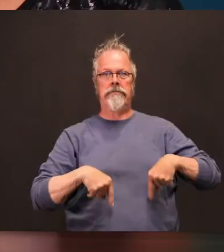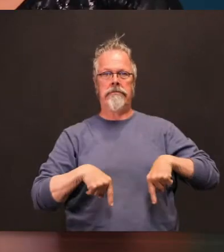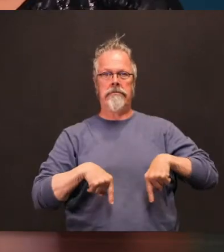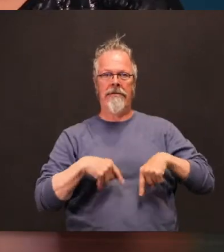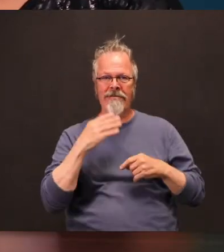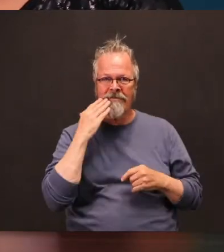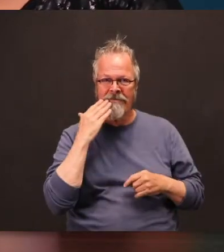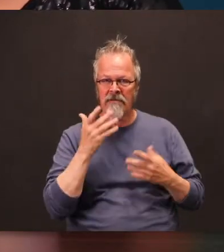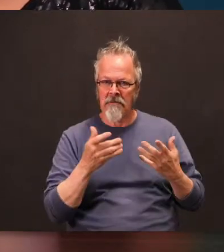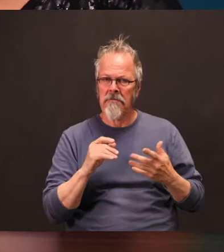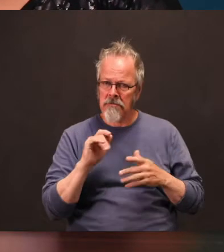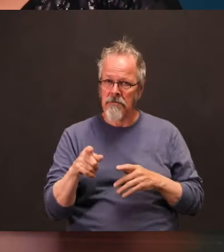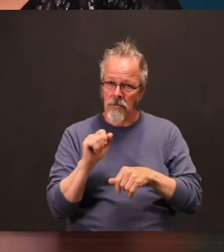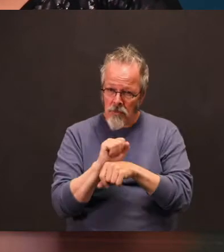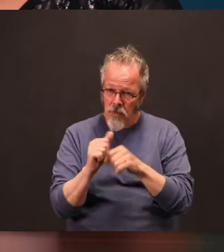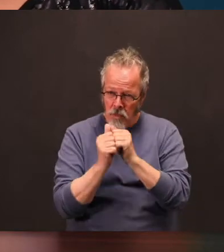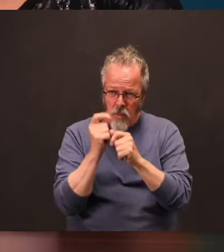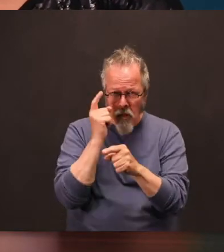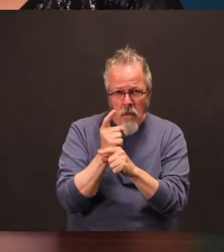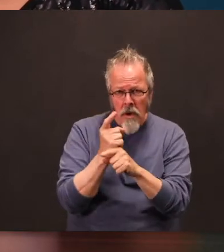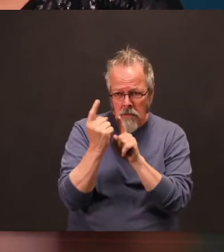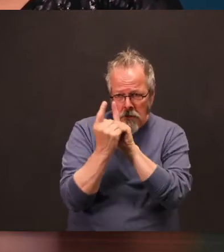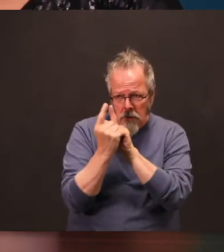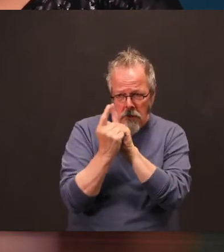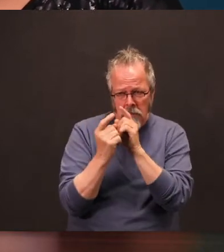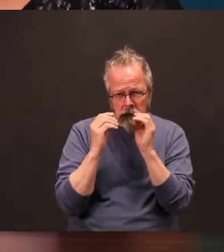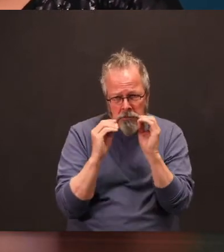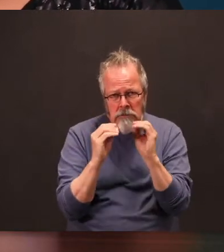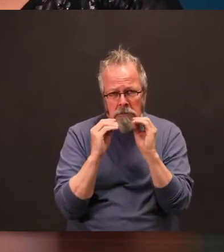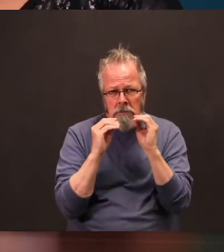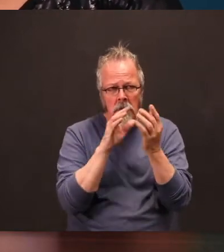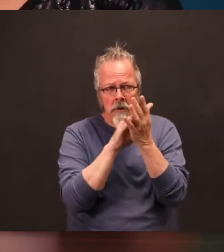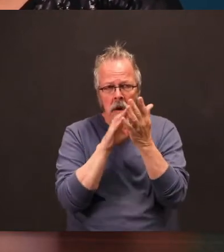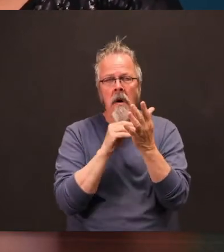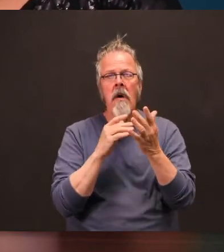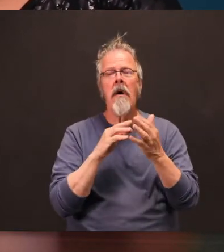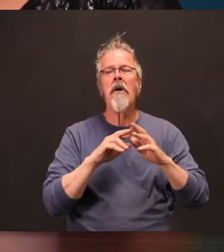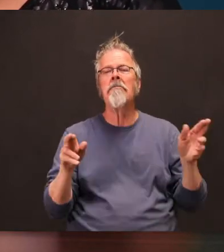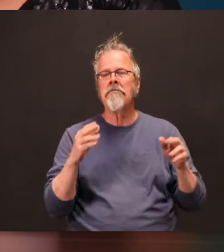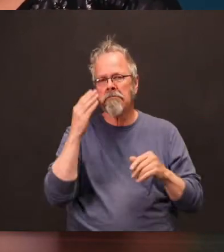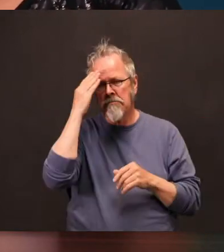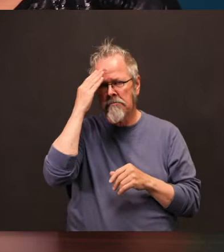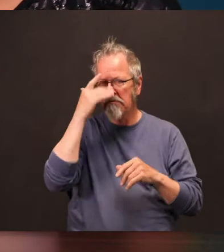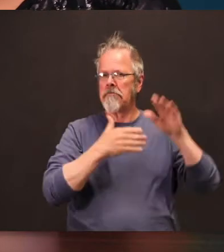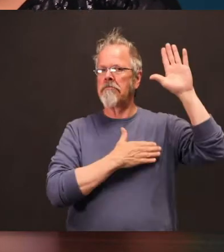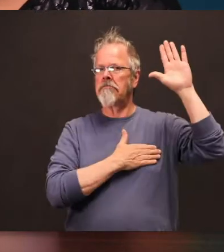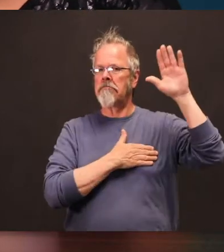If you have met and worked with the right person who's teaching you or shows you how to advocate, you'll be ready to speak up and stand up.